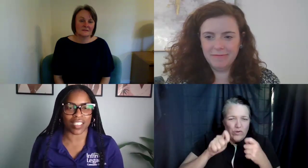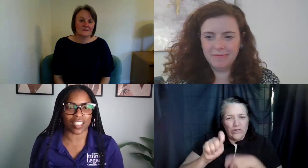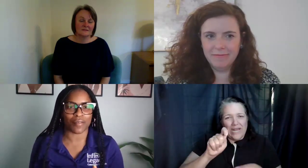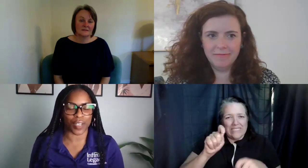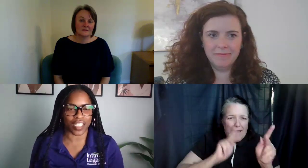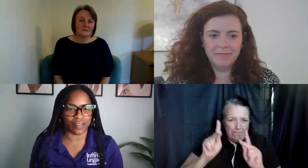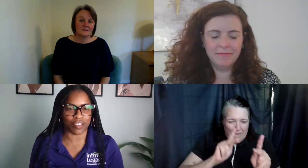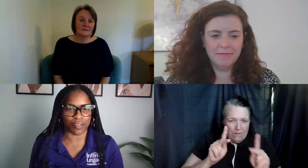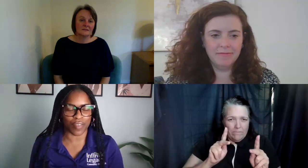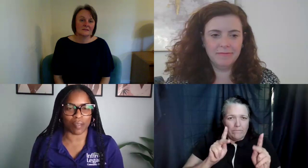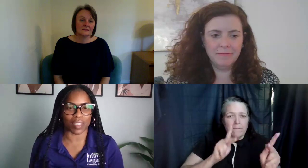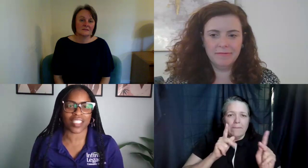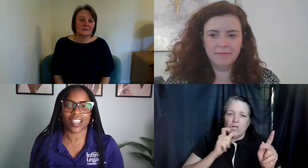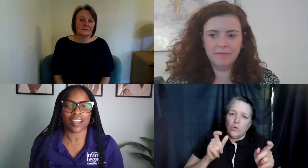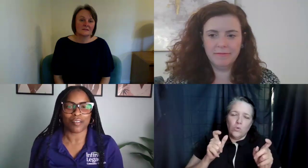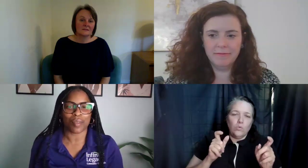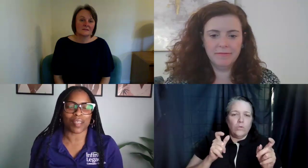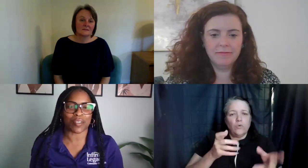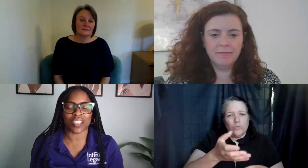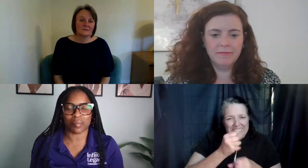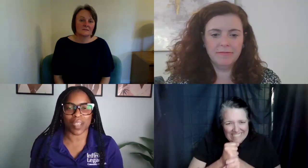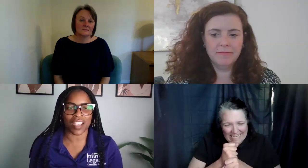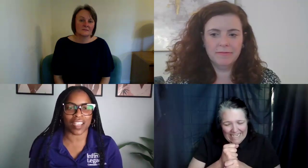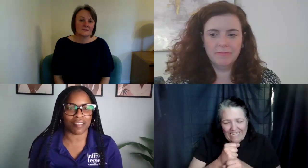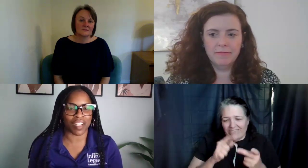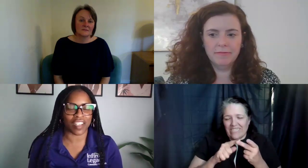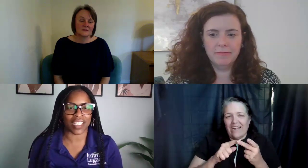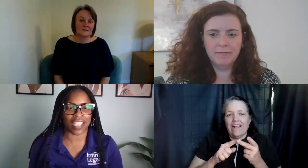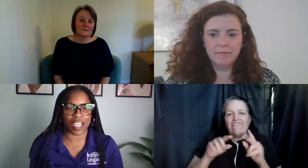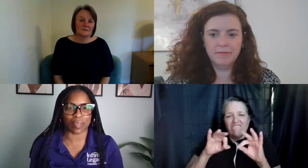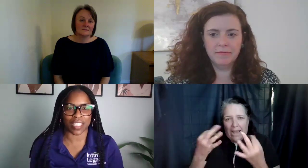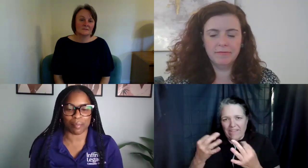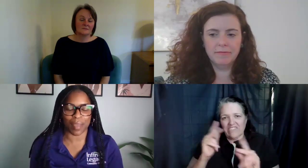friends of donor families. We participate in various games, like